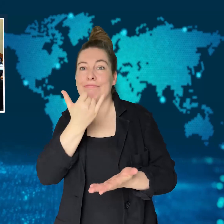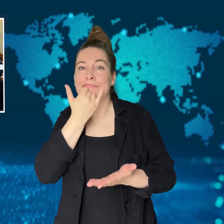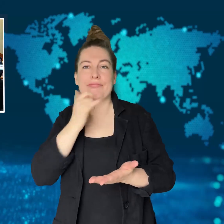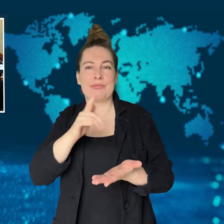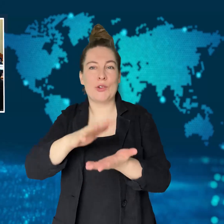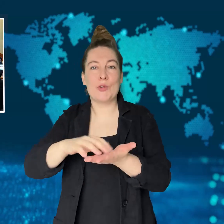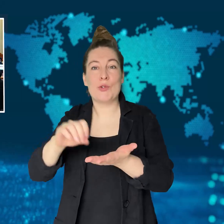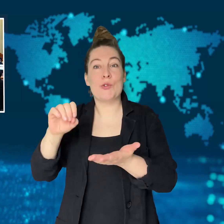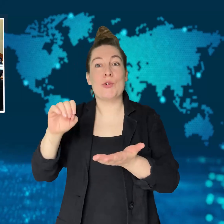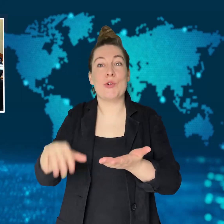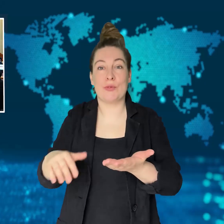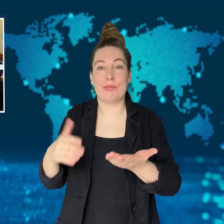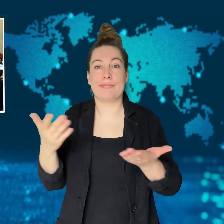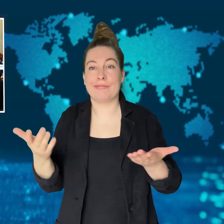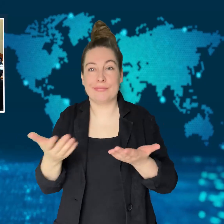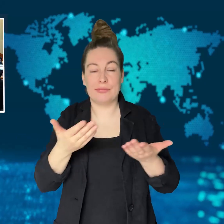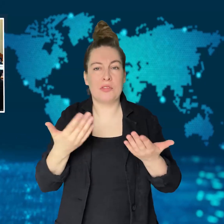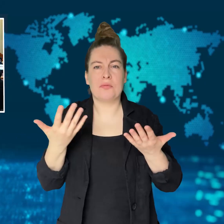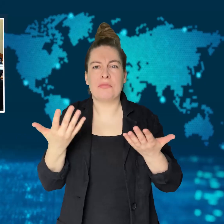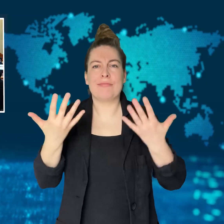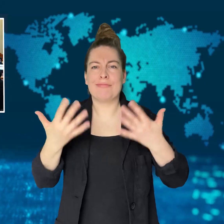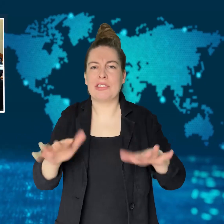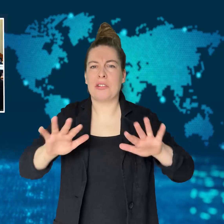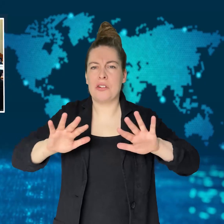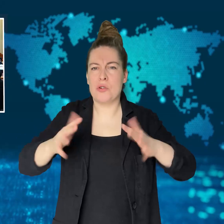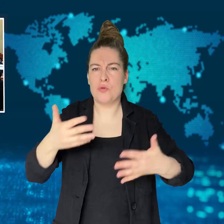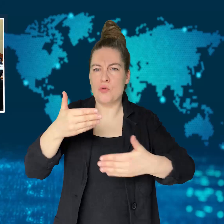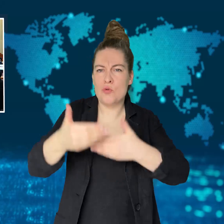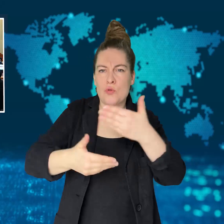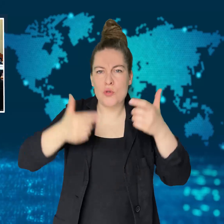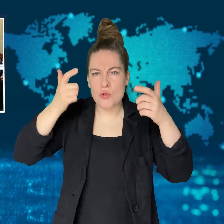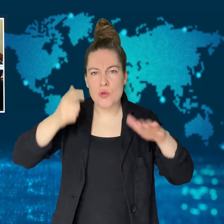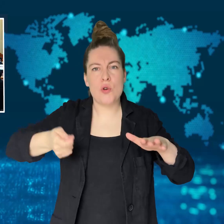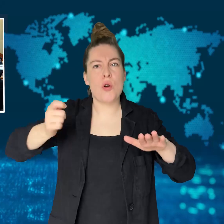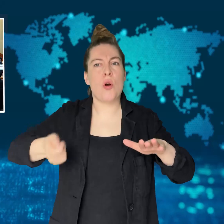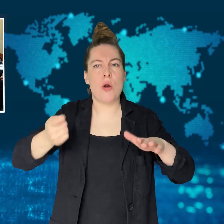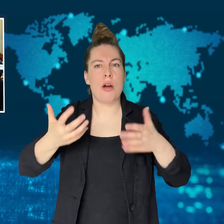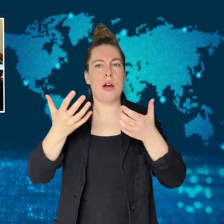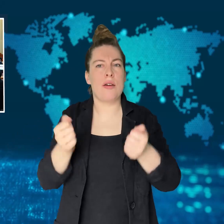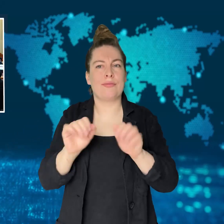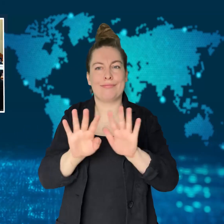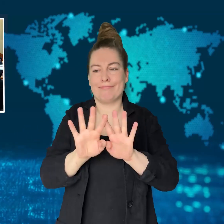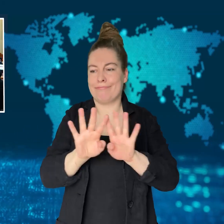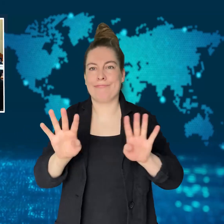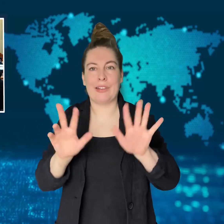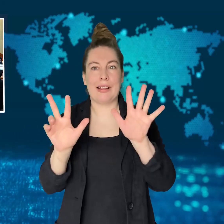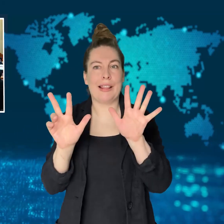justices, giving the court 8 justices. Those 8 judges ruled